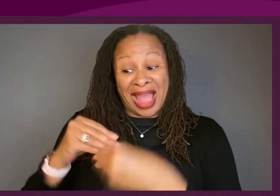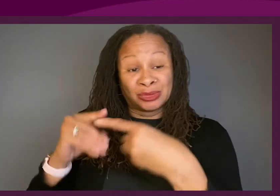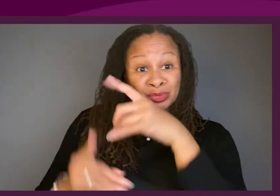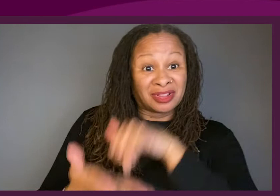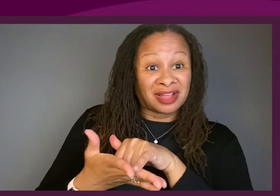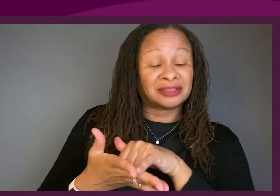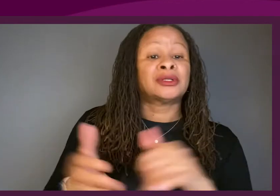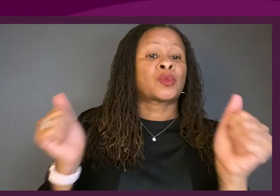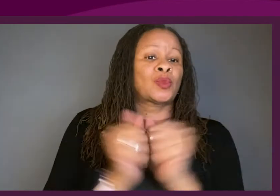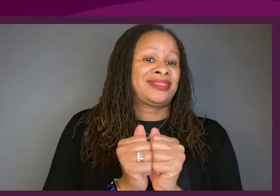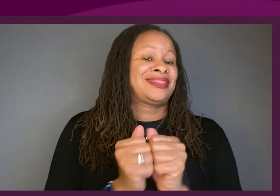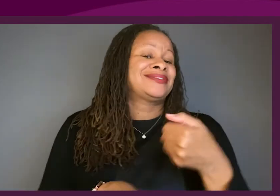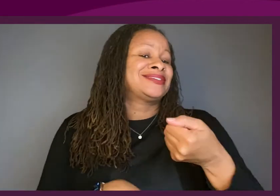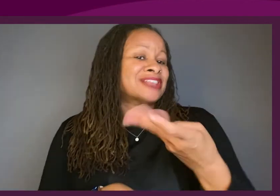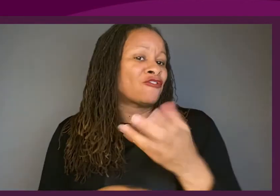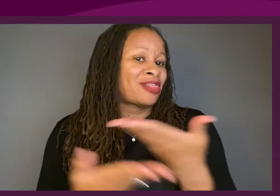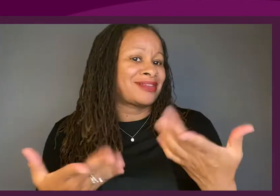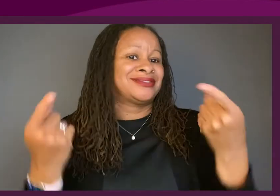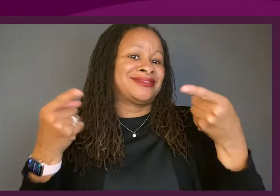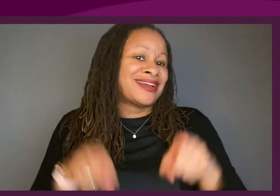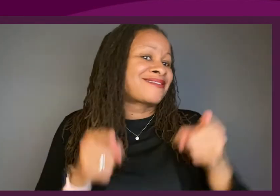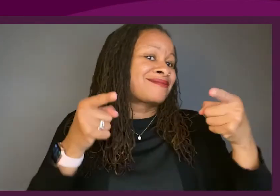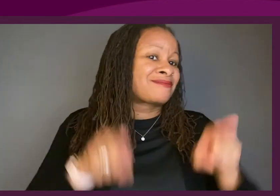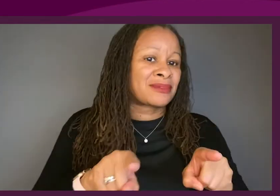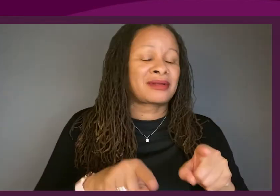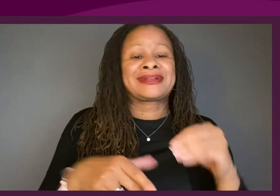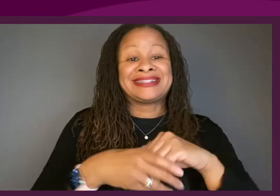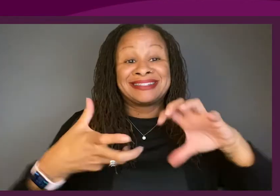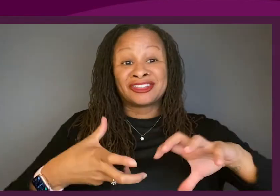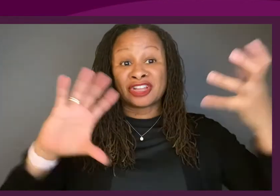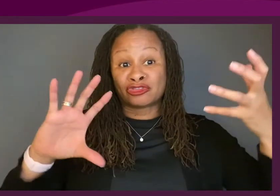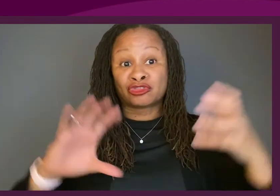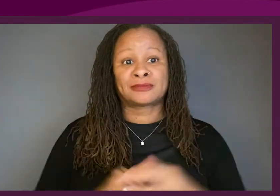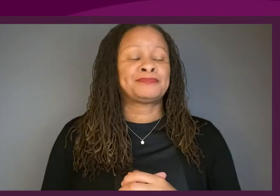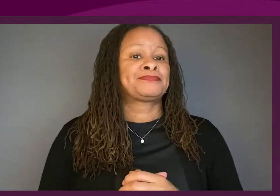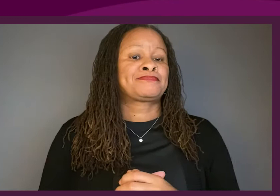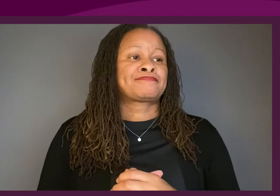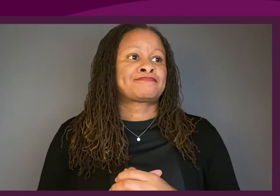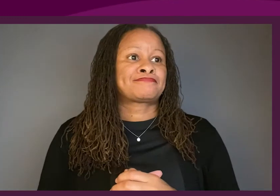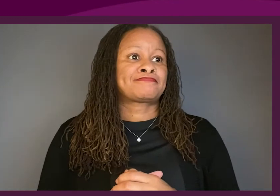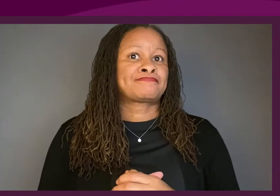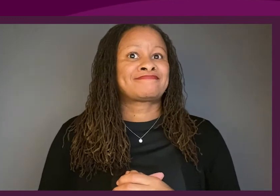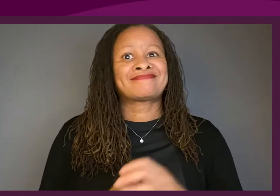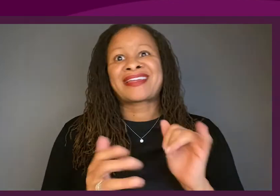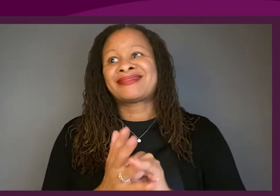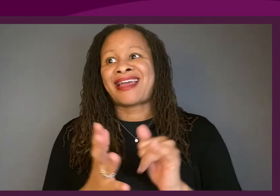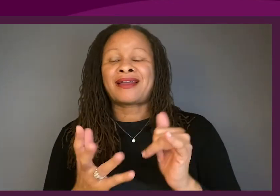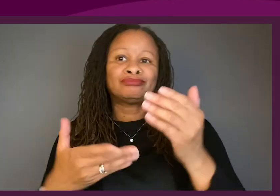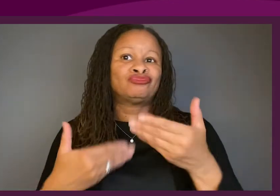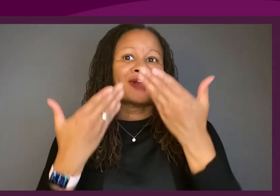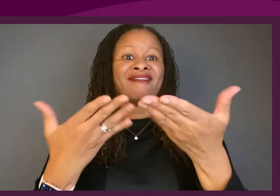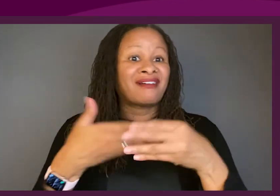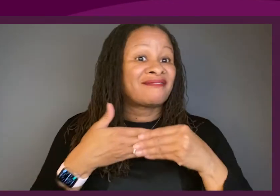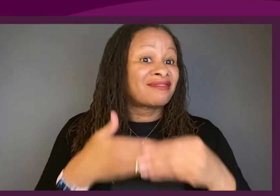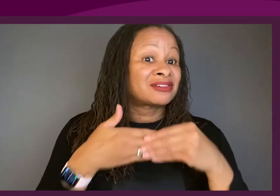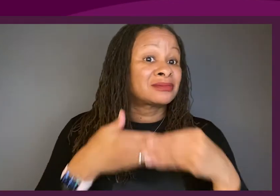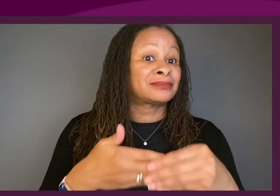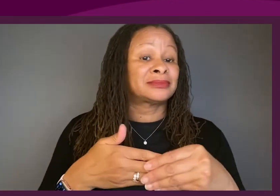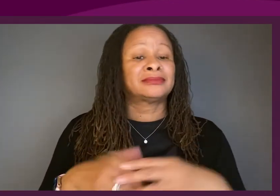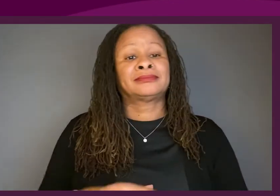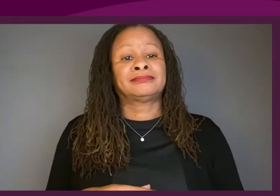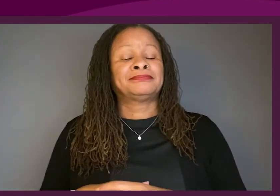When you couple this with a number of things that happen in disasters that provide flexibilities,